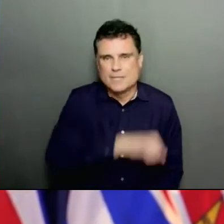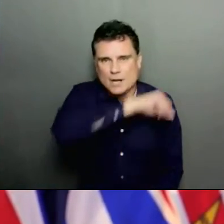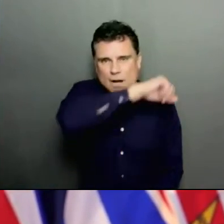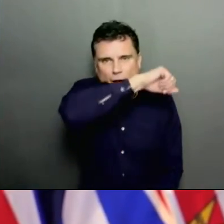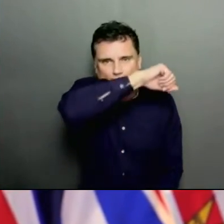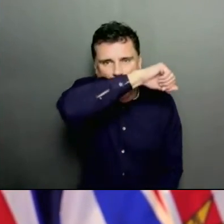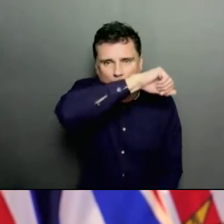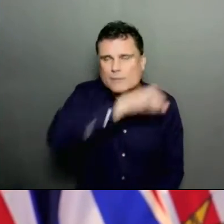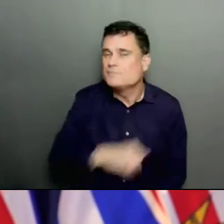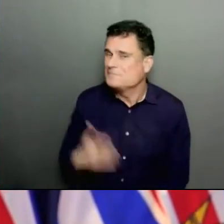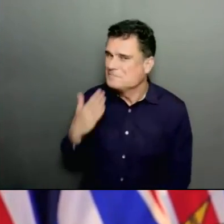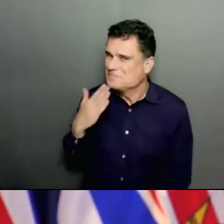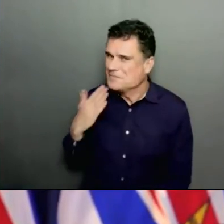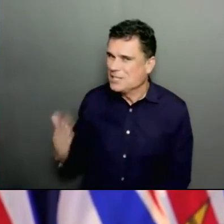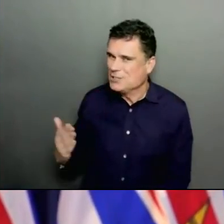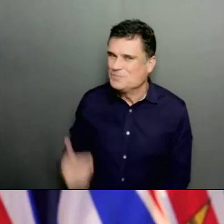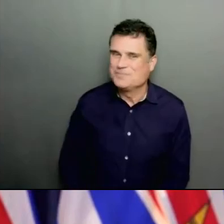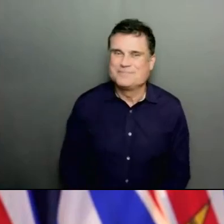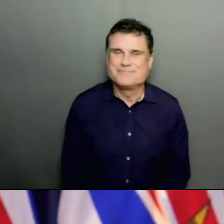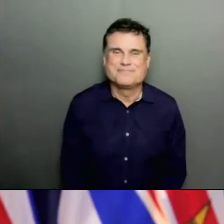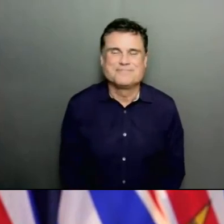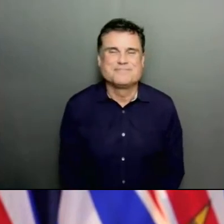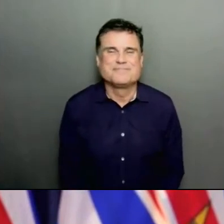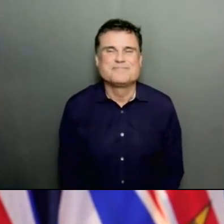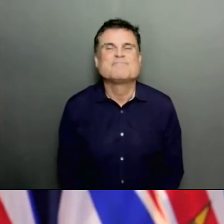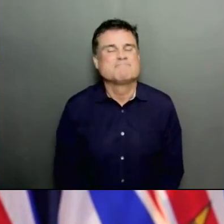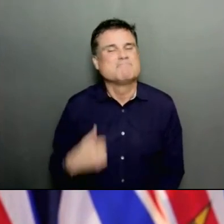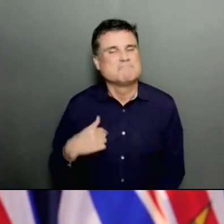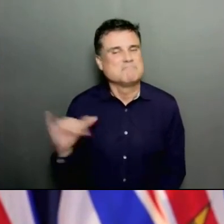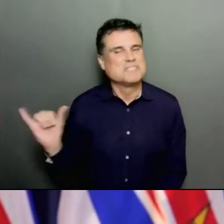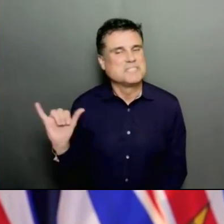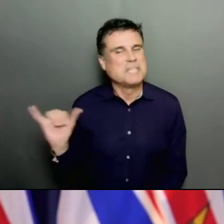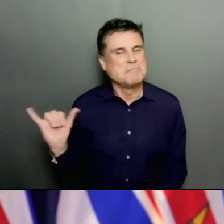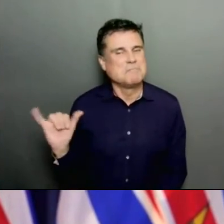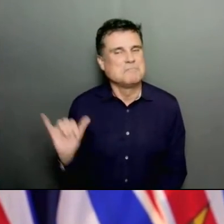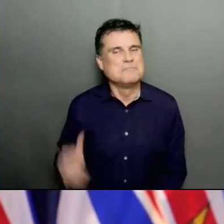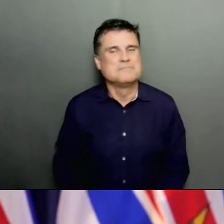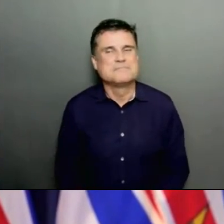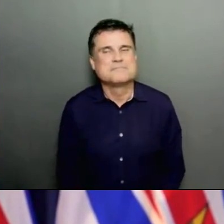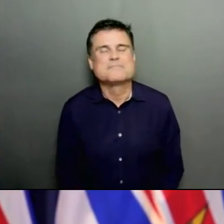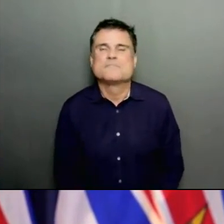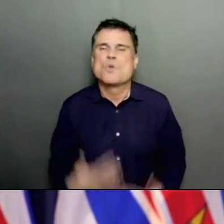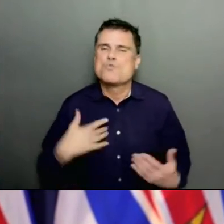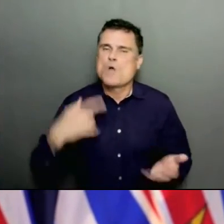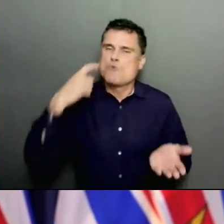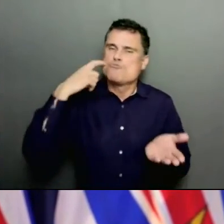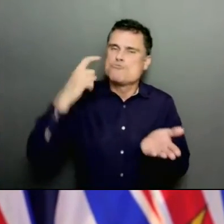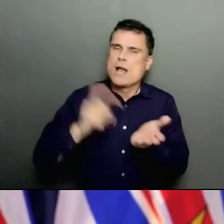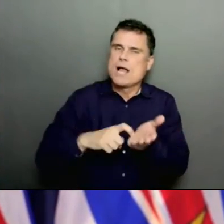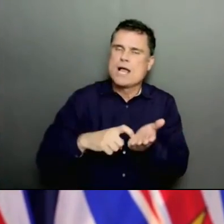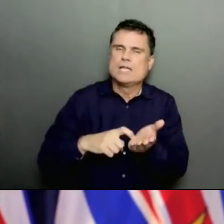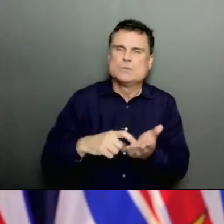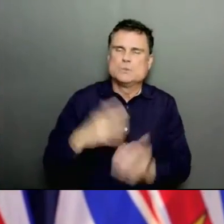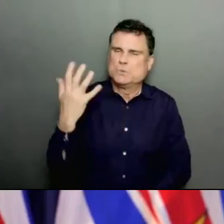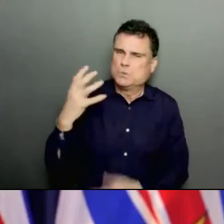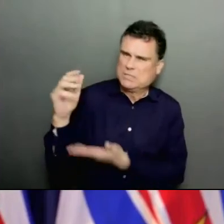acknowledging the 19 people who have passed away in the last 24 hours from COVID-19, 16 in the Fraser Health